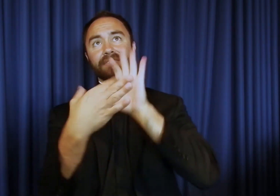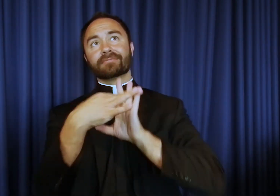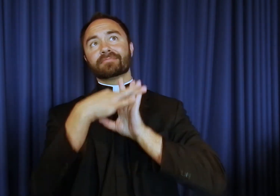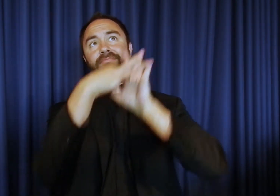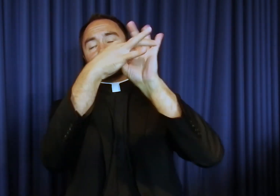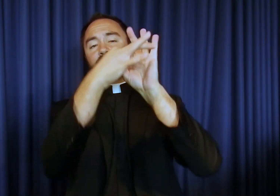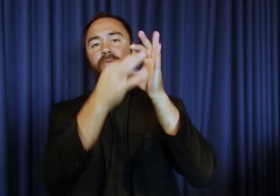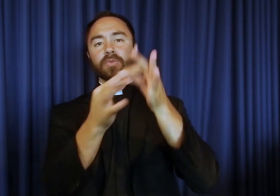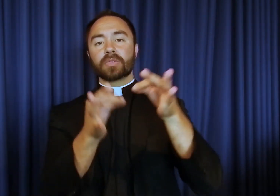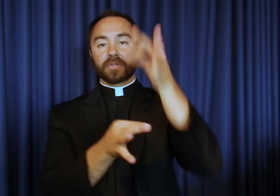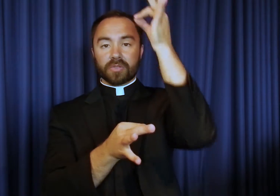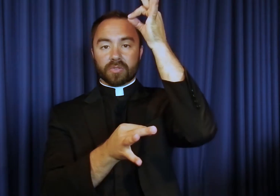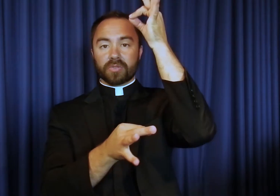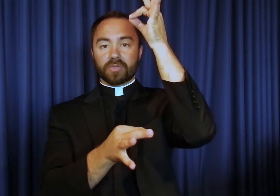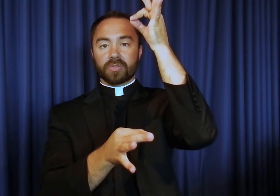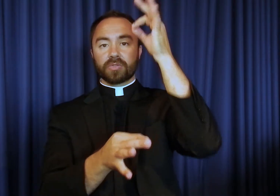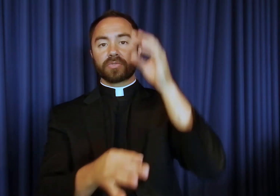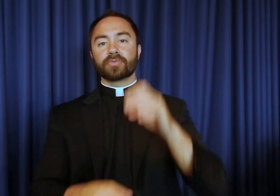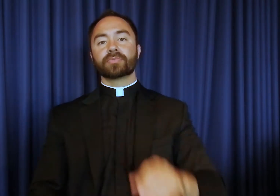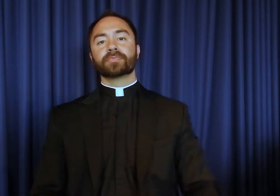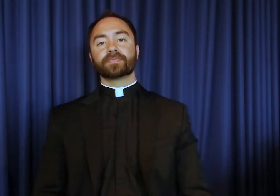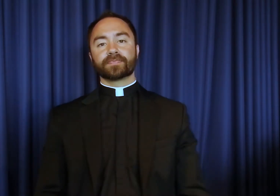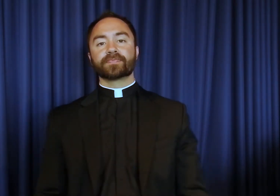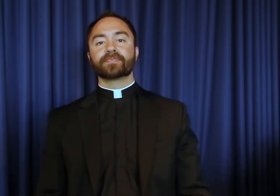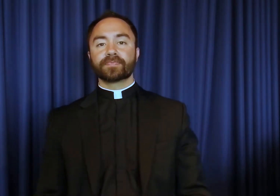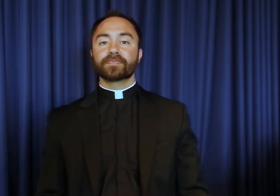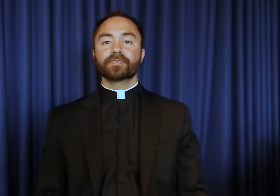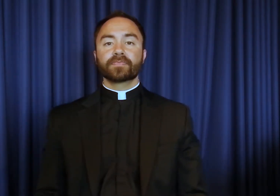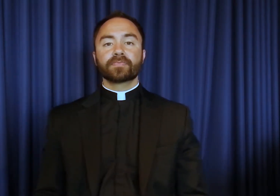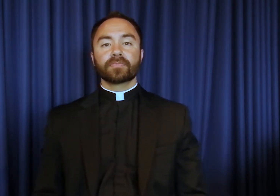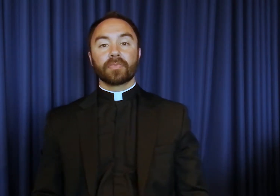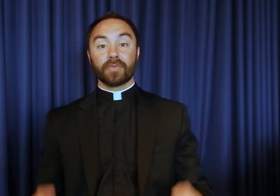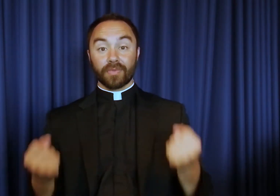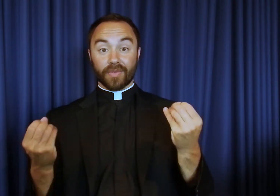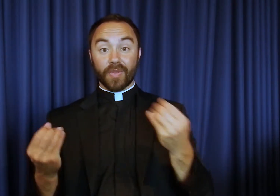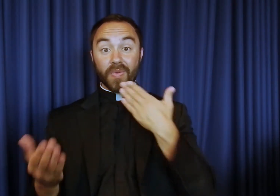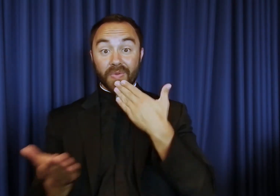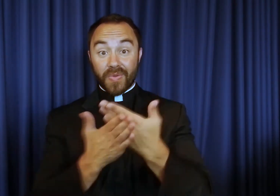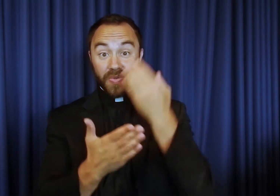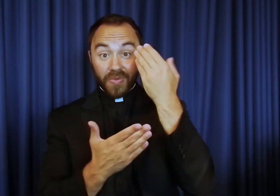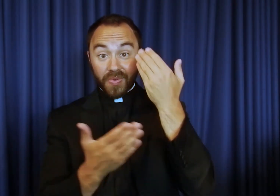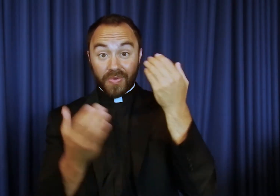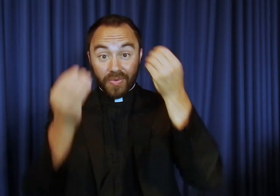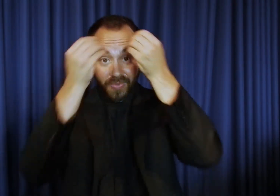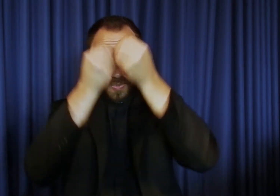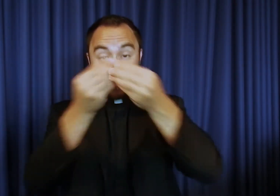resurrects again it will be united to the soul and so when we bury the body